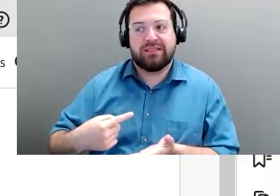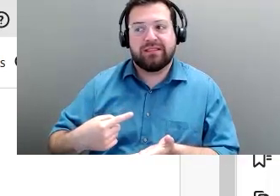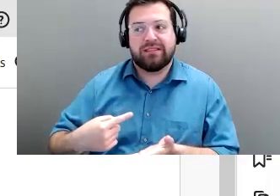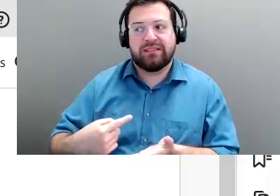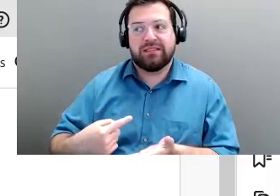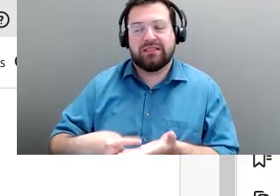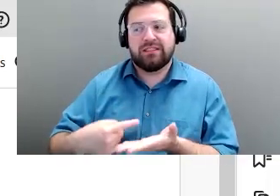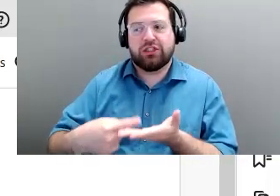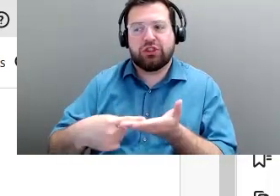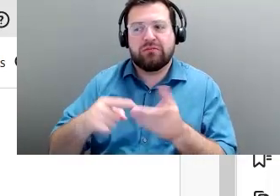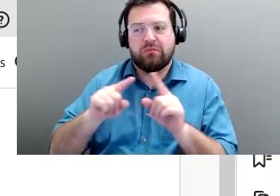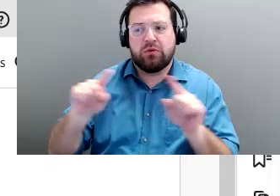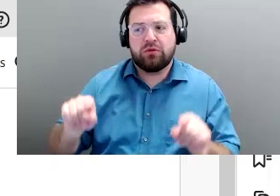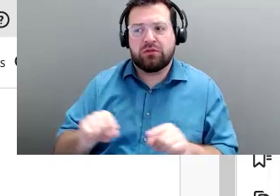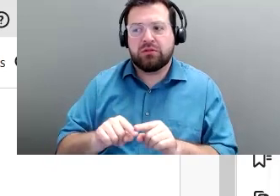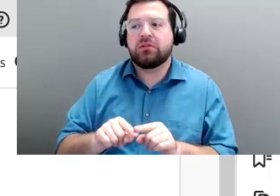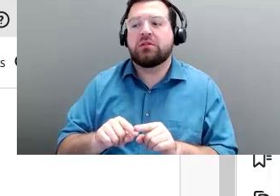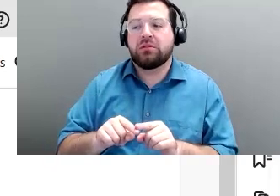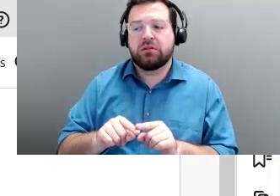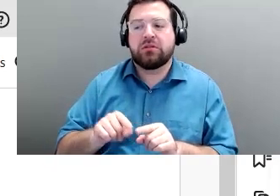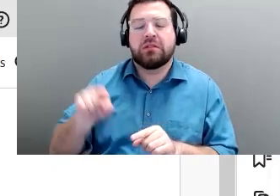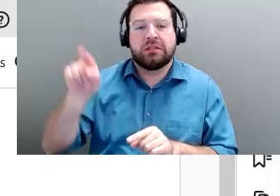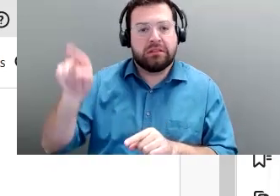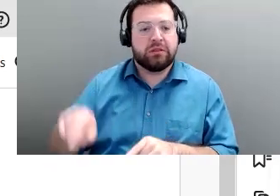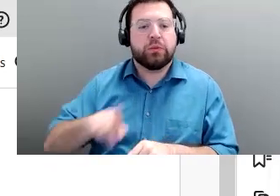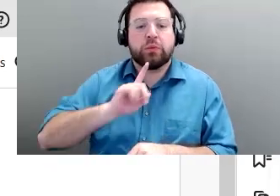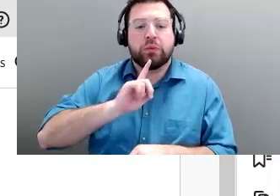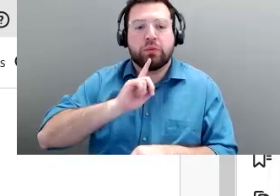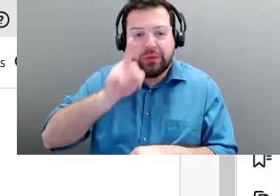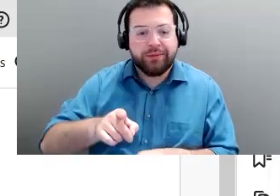a real live discussion that,